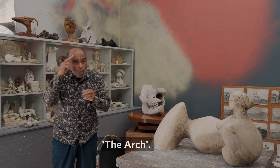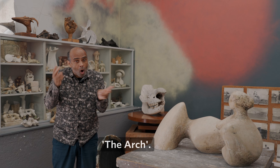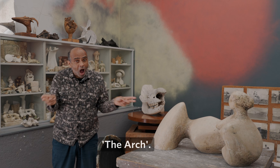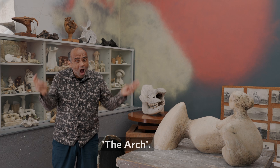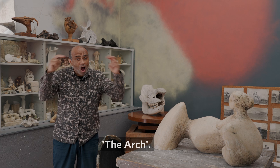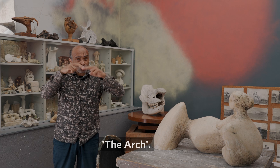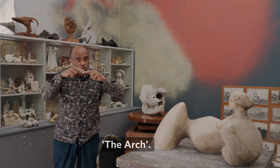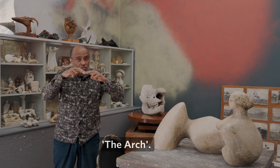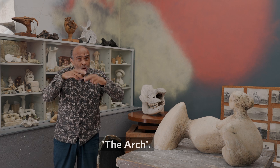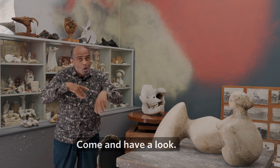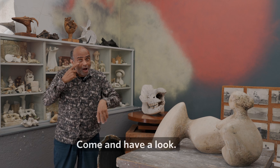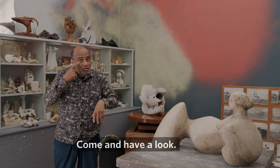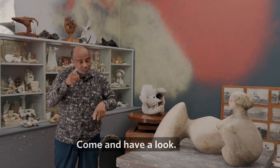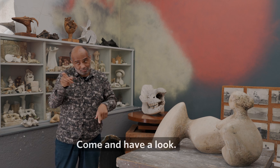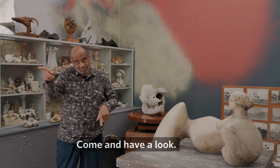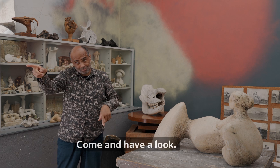'The Arch'. Come and have a look.